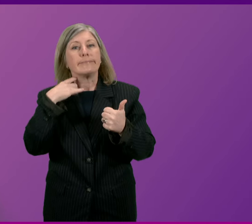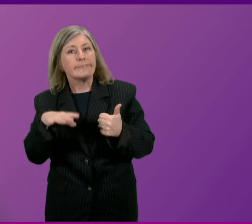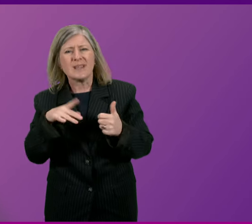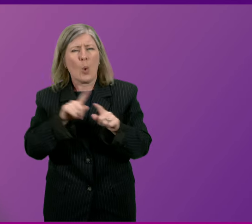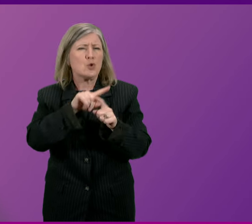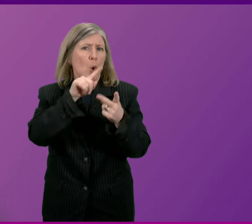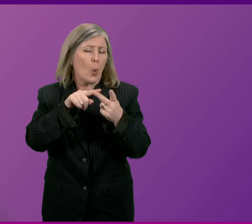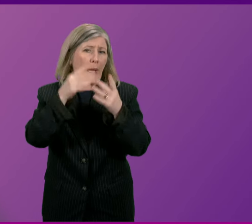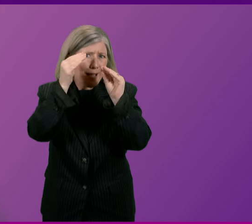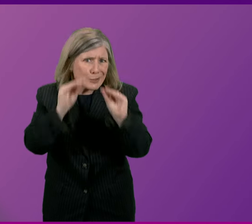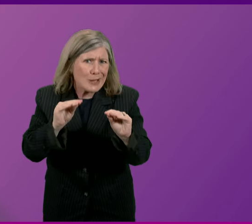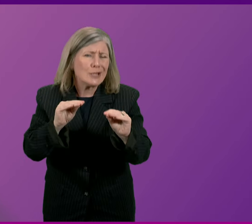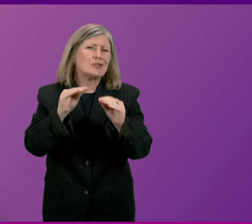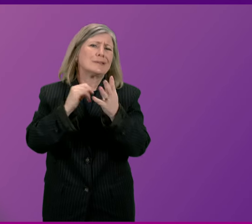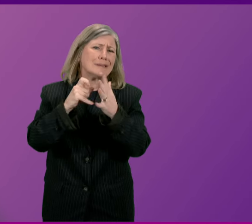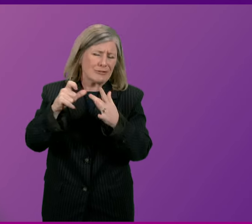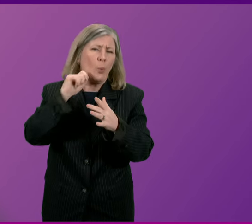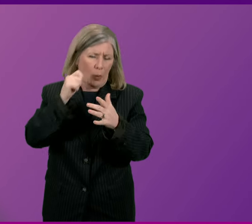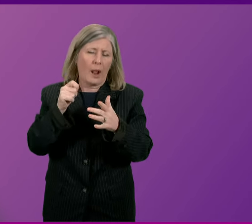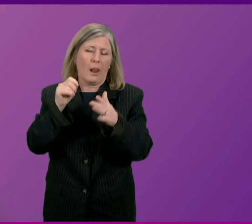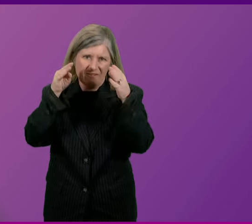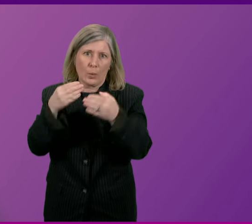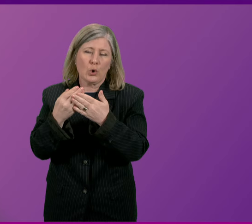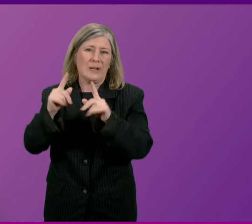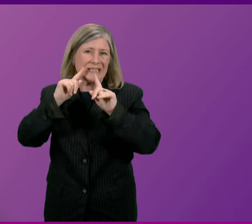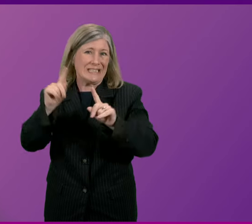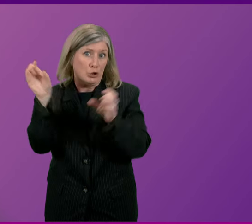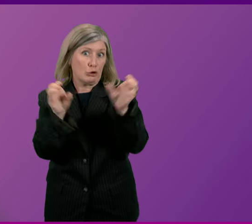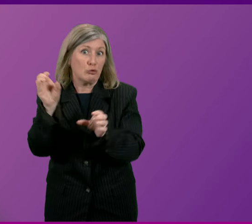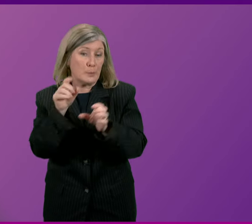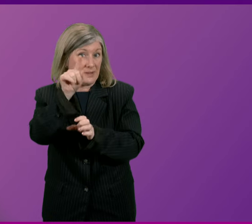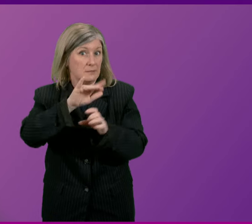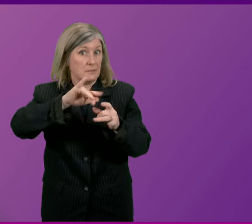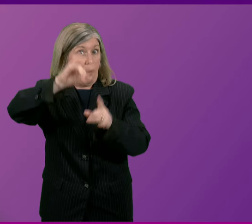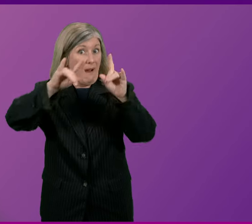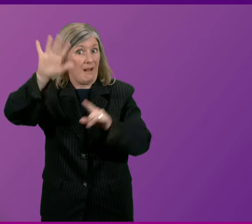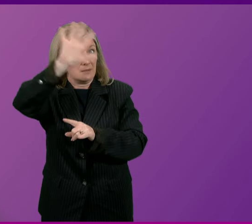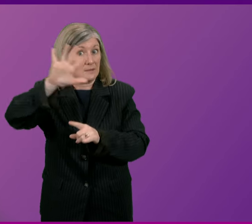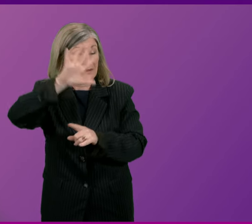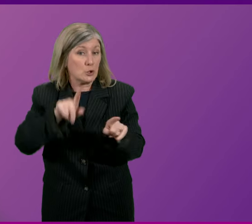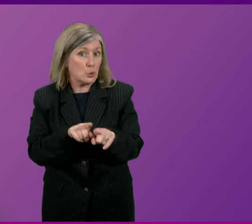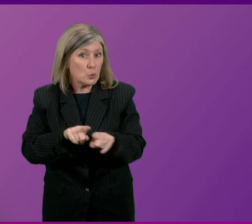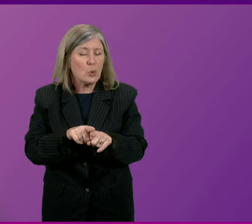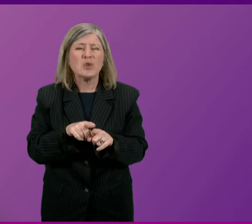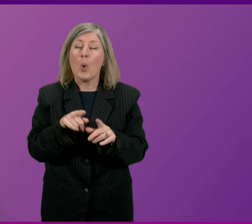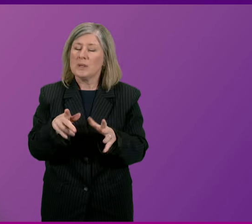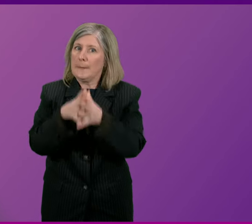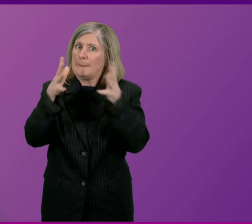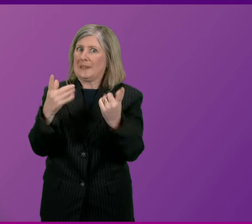Secretary for Education and Skills will be wrestling with such problems in relation to teacher recruitment. There is a substantive issue that needs to be explored to see whether